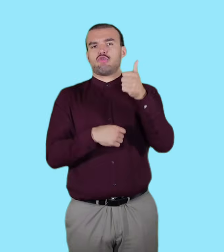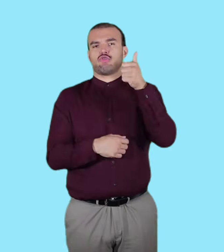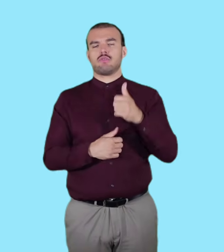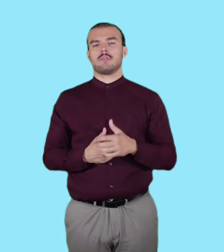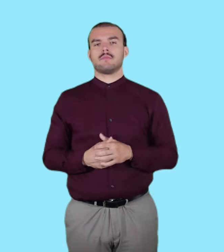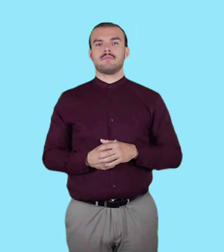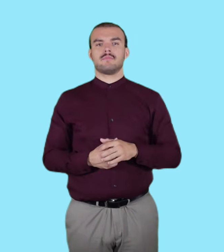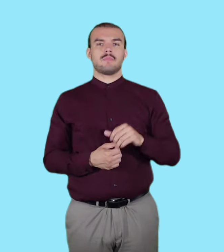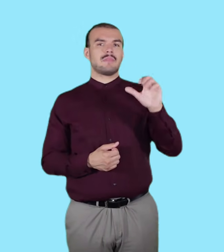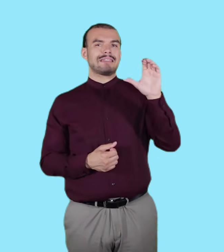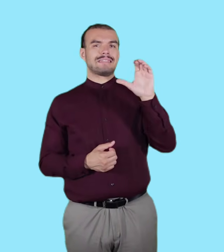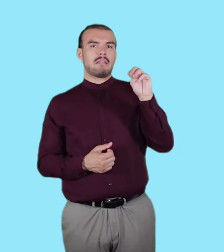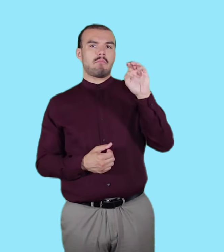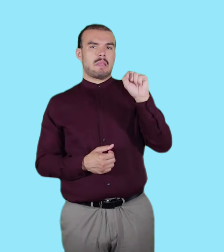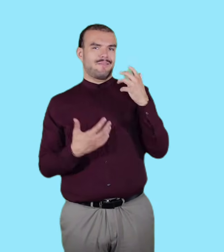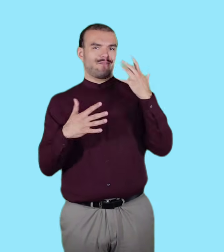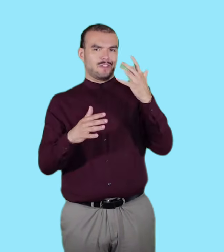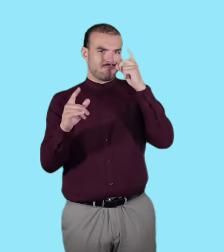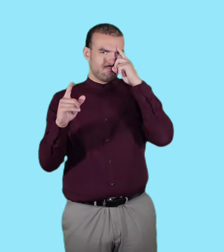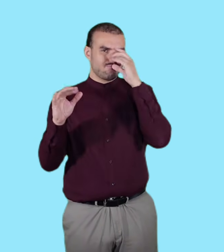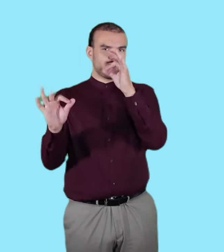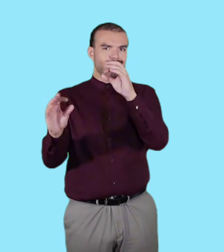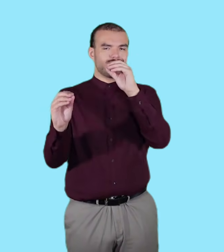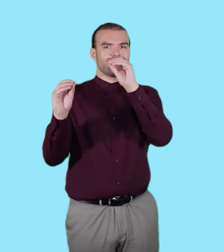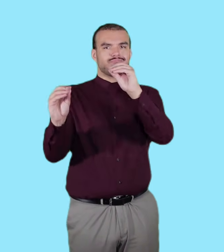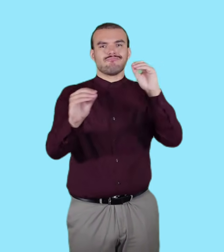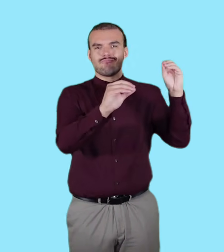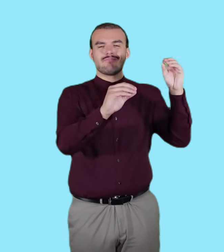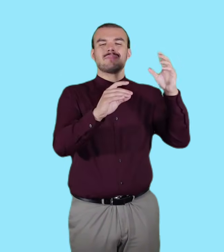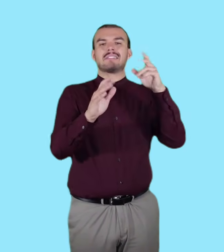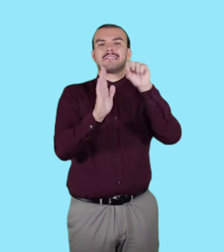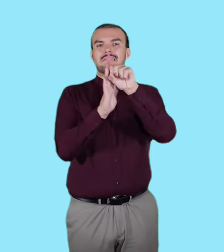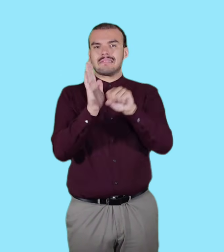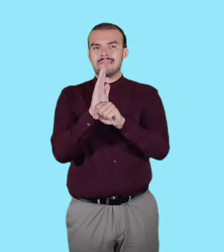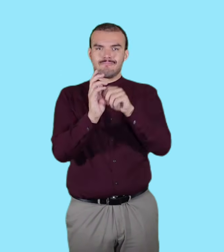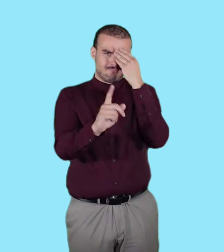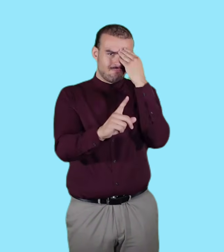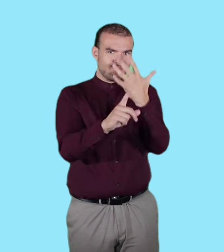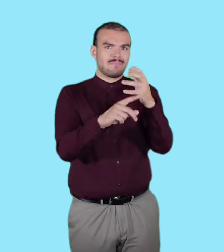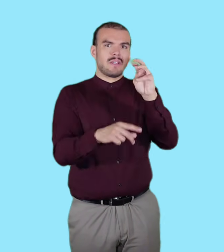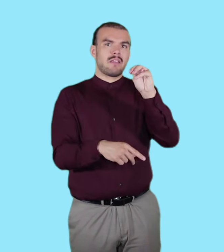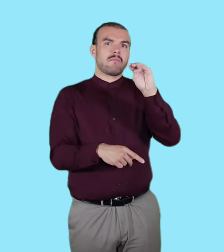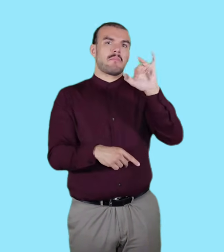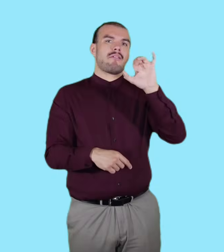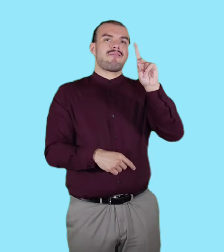CMS has already instructed states to begin informing Medicaid beneficiaries